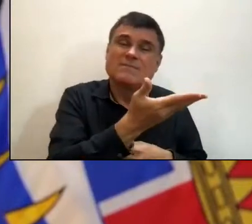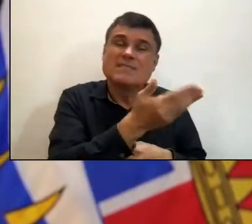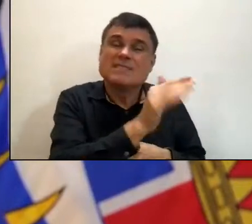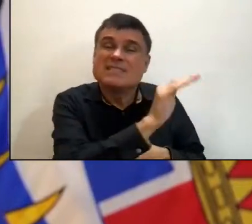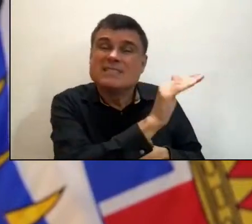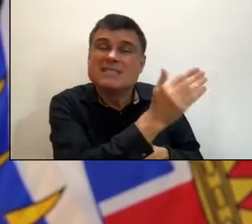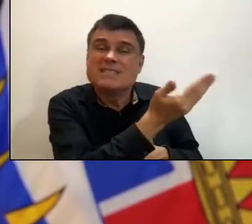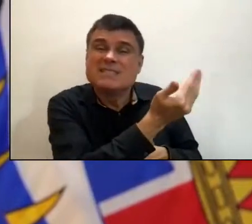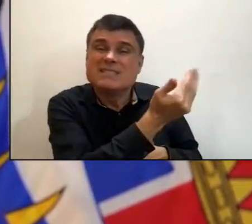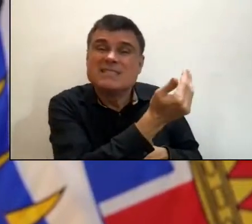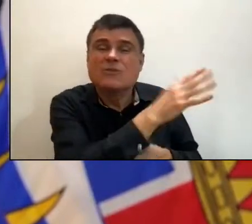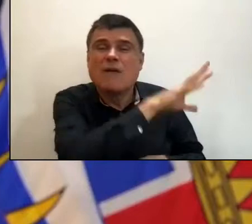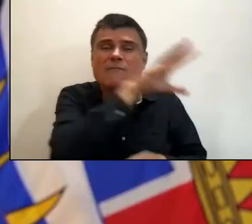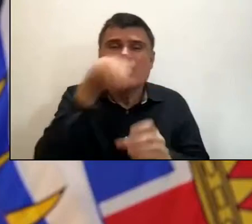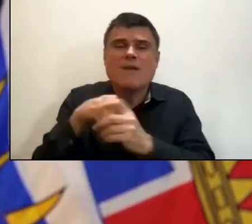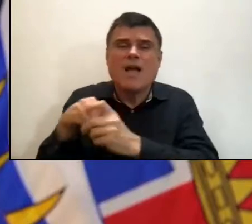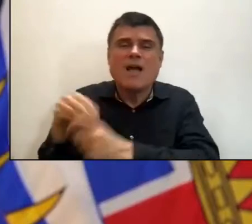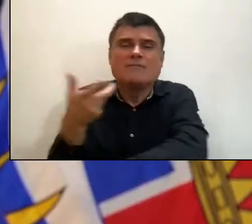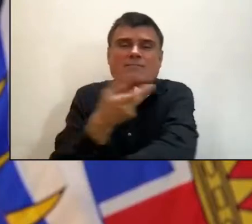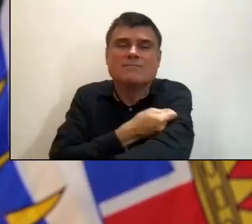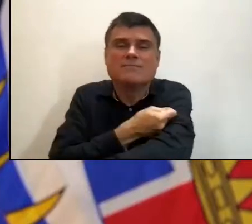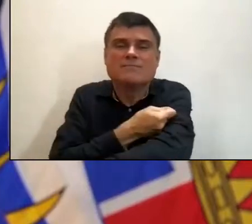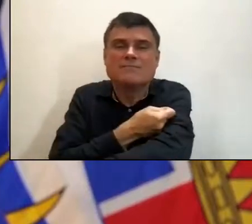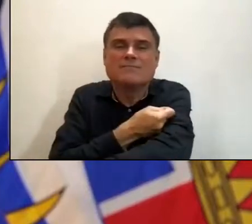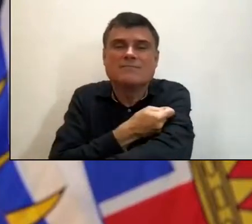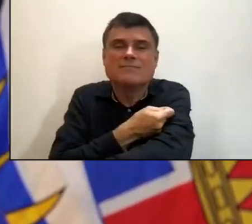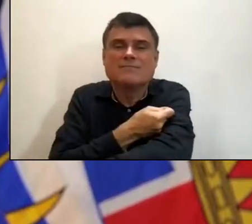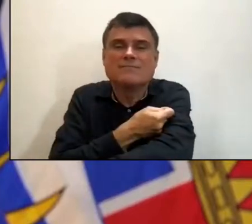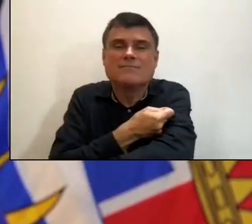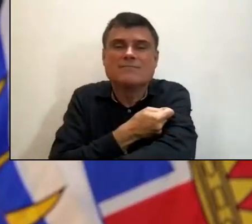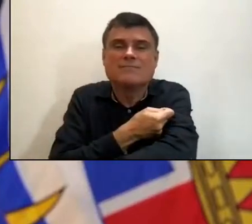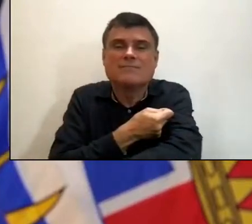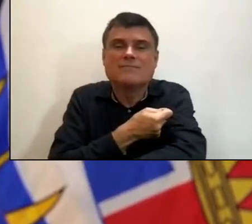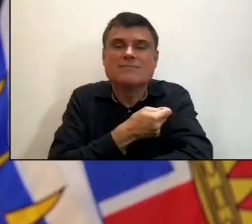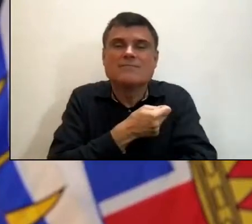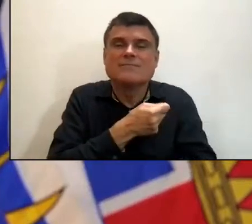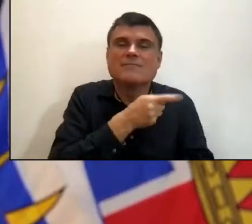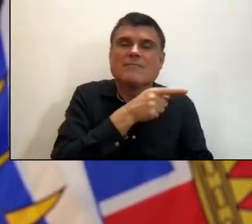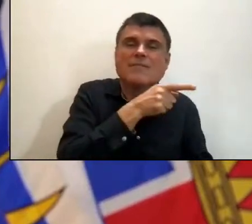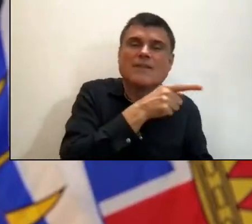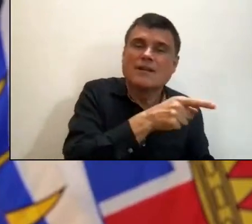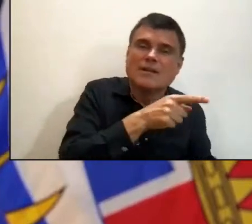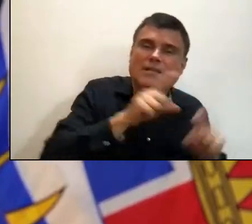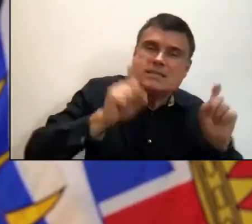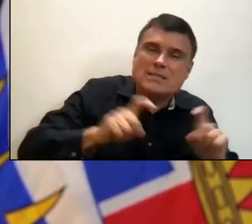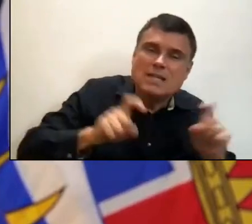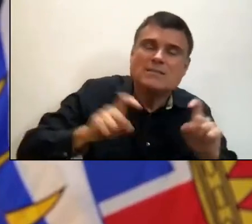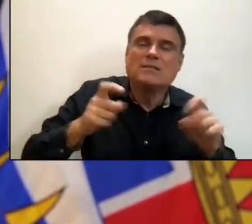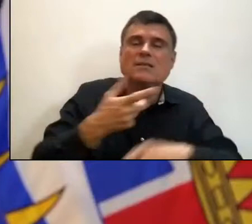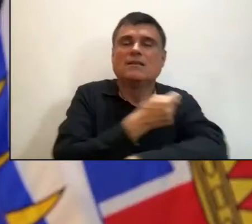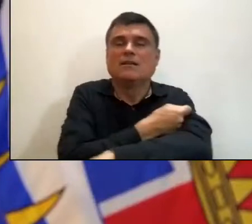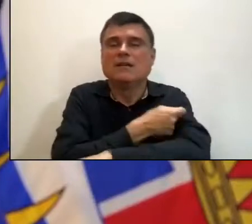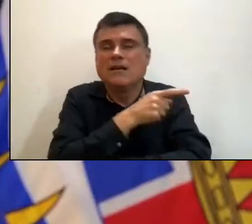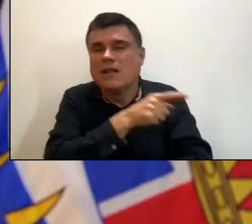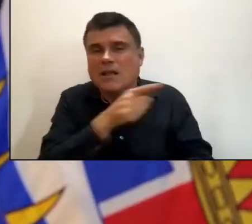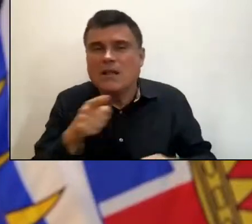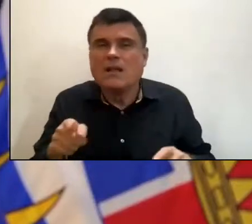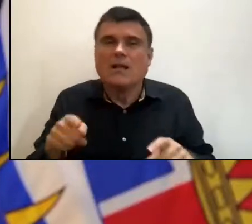in our testing centers. And we have been running them full on.